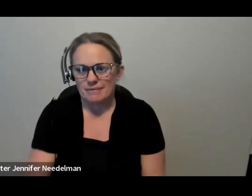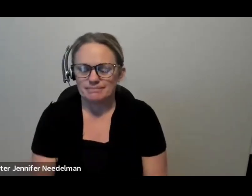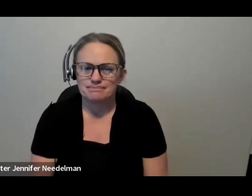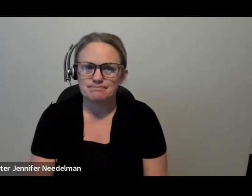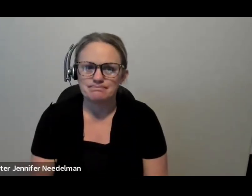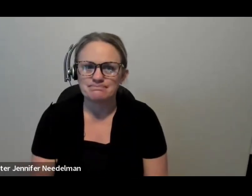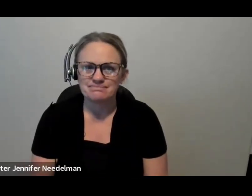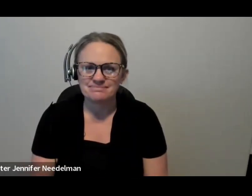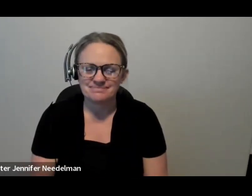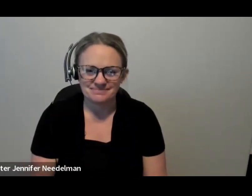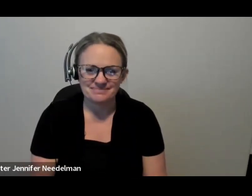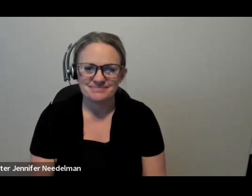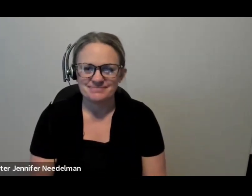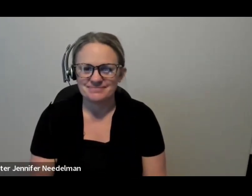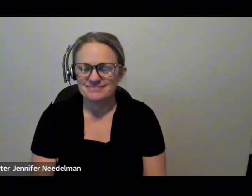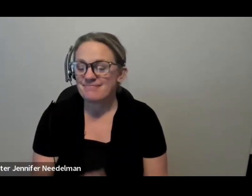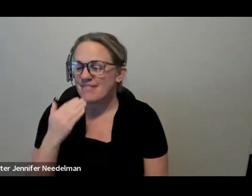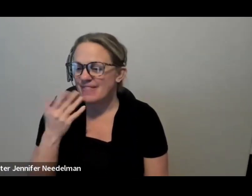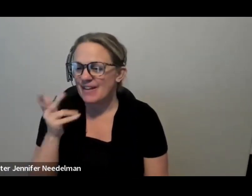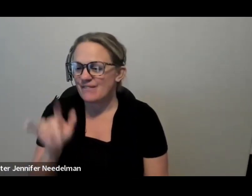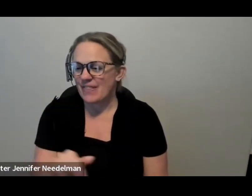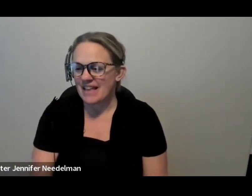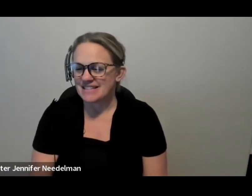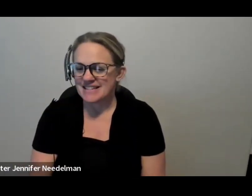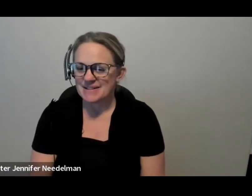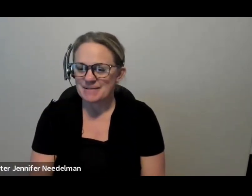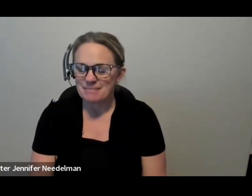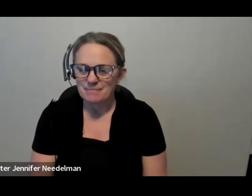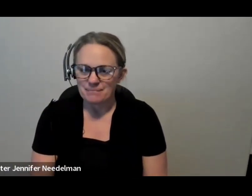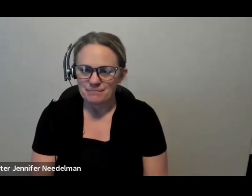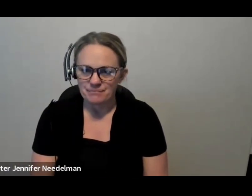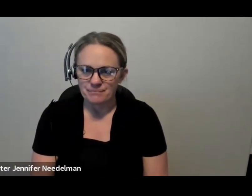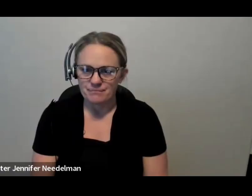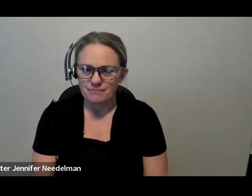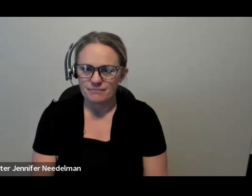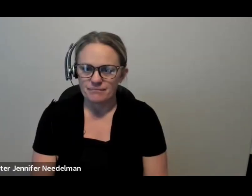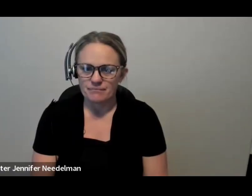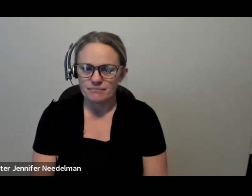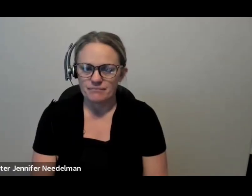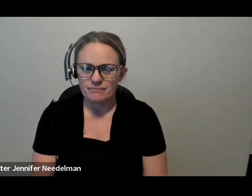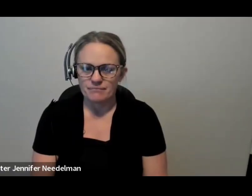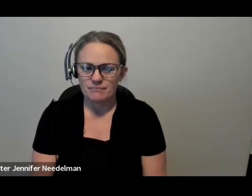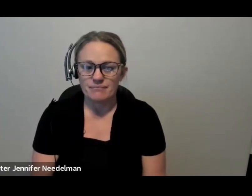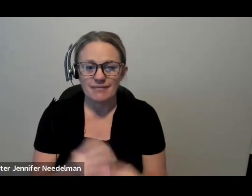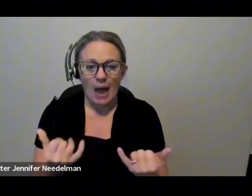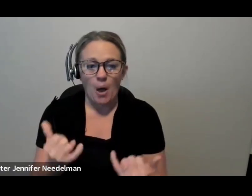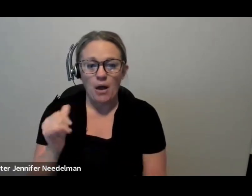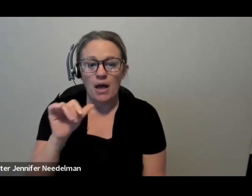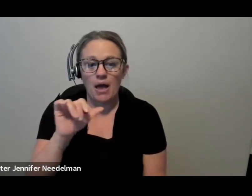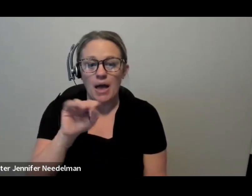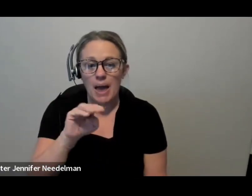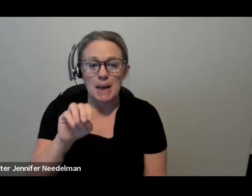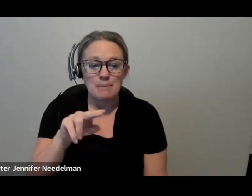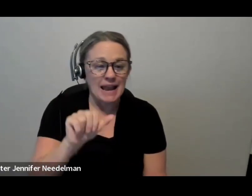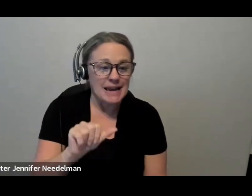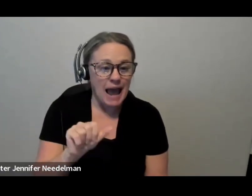This is Kate. Thank you for that Tiara. That was great. I'll leave it to Meena or Nandita if either of you would like